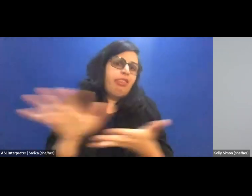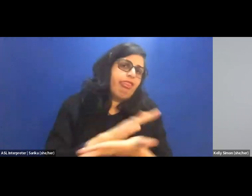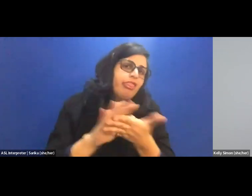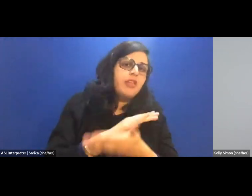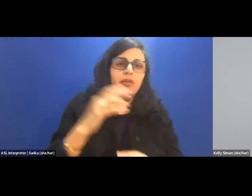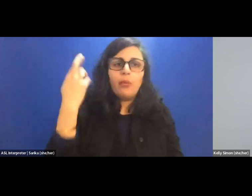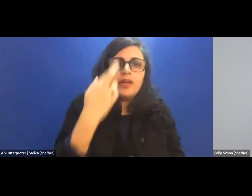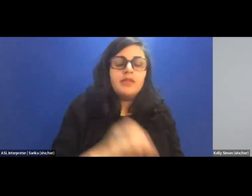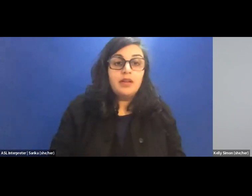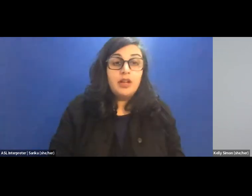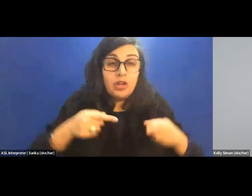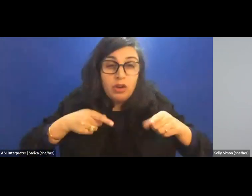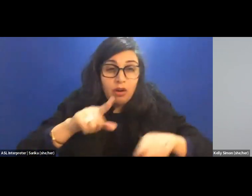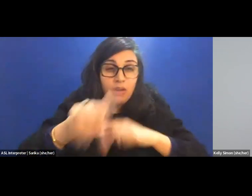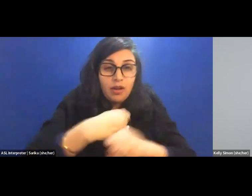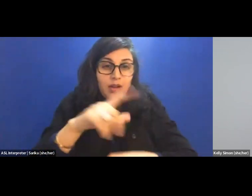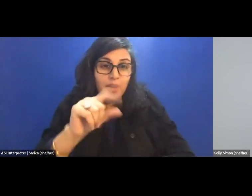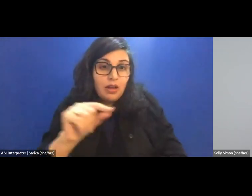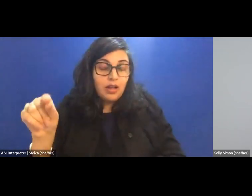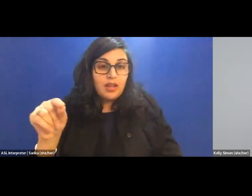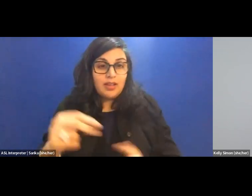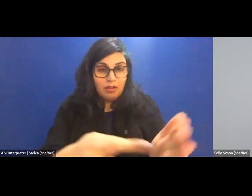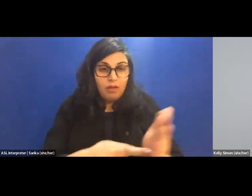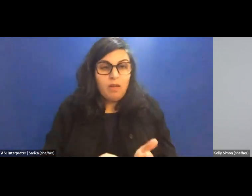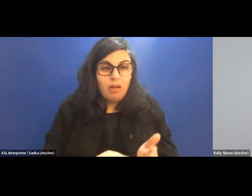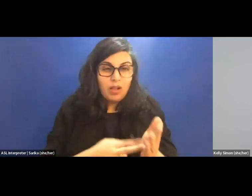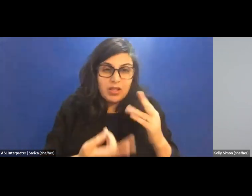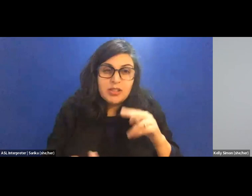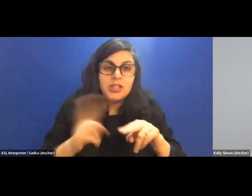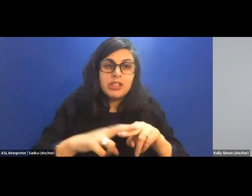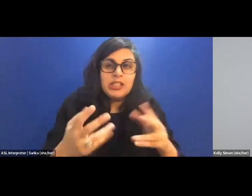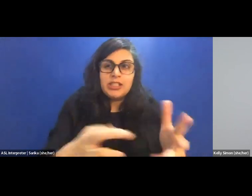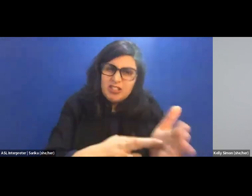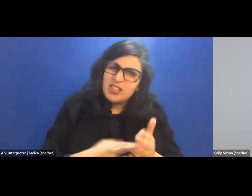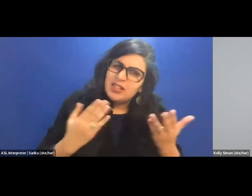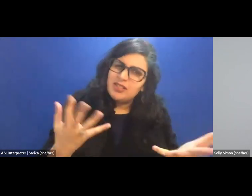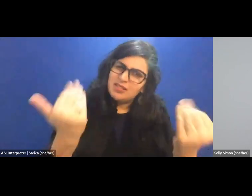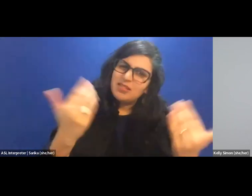anyway using riot declarations to continue using tear gas. During the 2020 regular session, those of